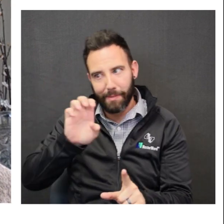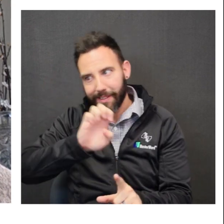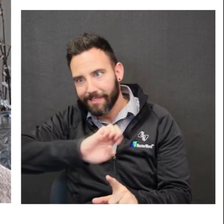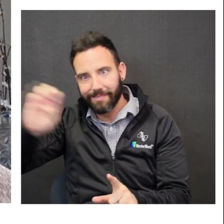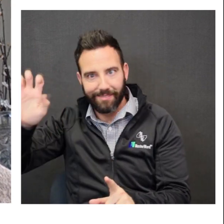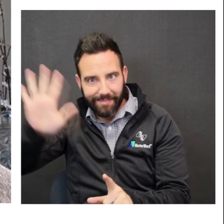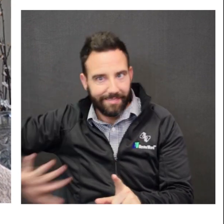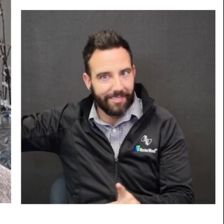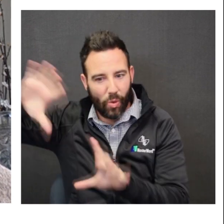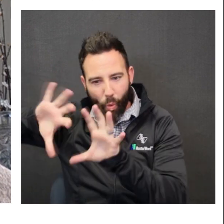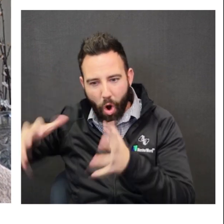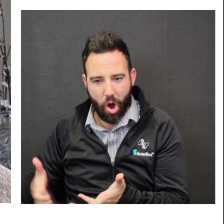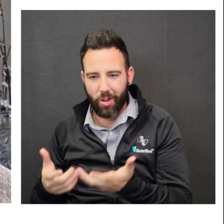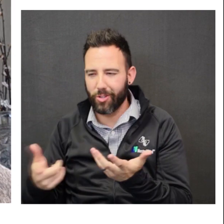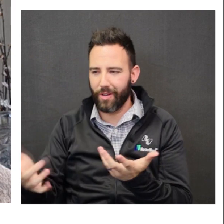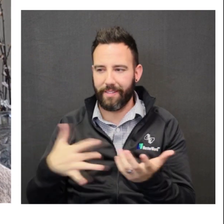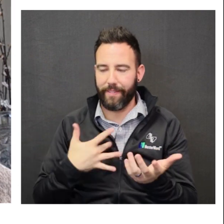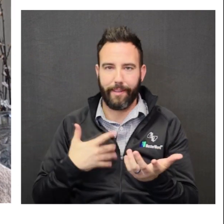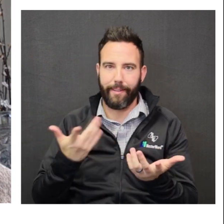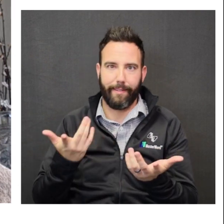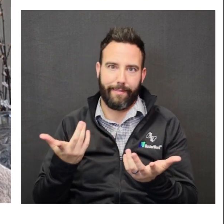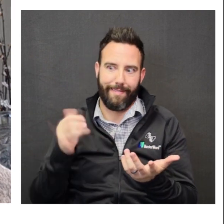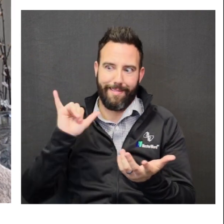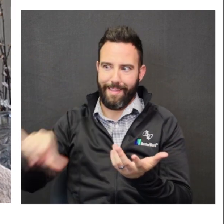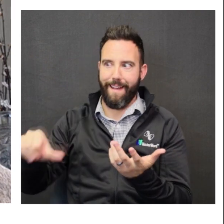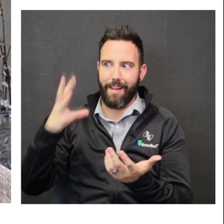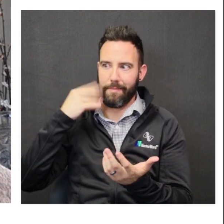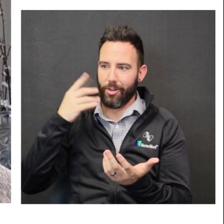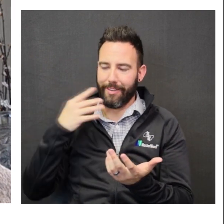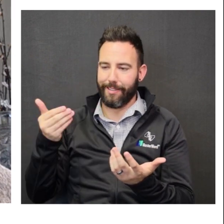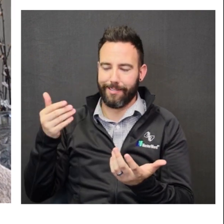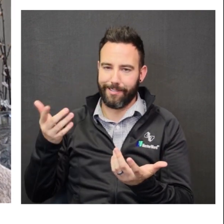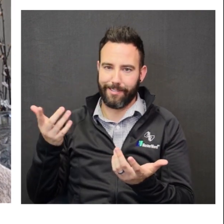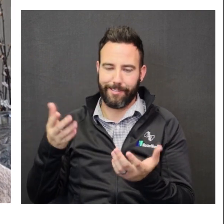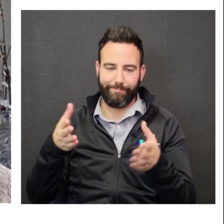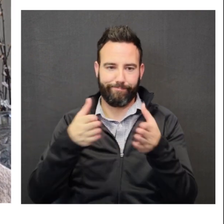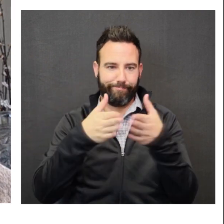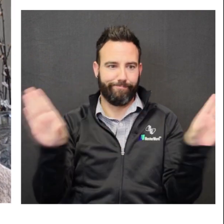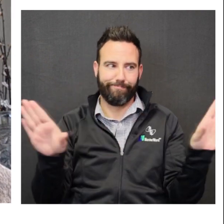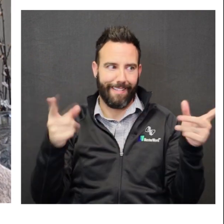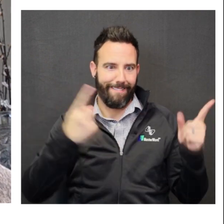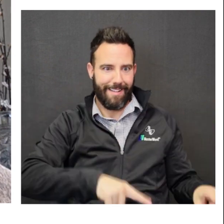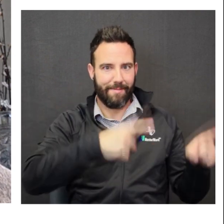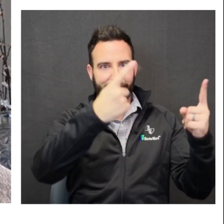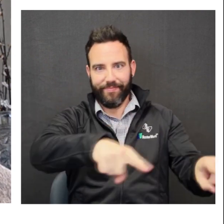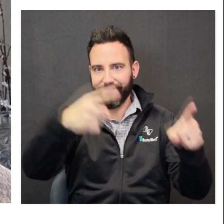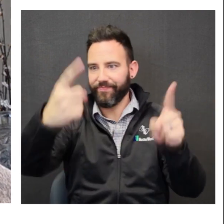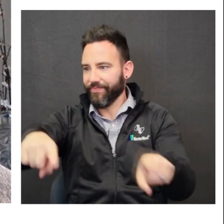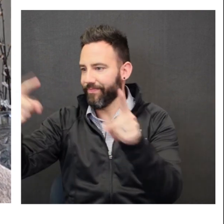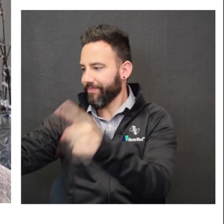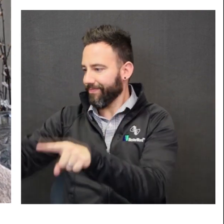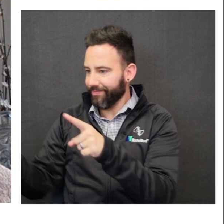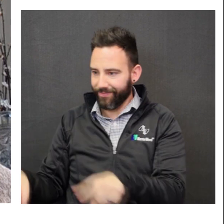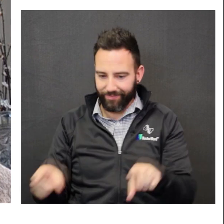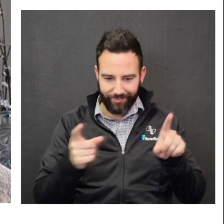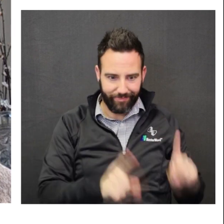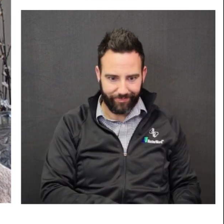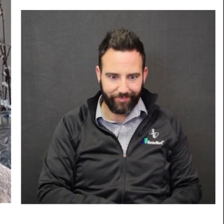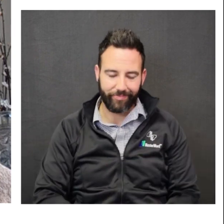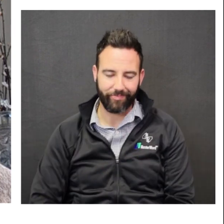are being left out of that. I just think it repeats over and over across the board. So, for me I've seen, one thing I